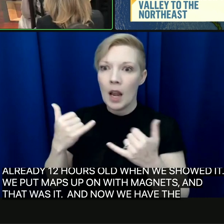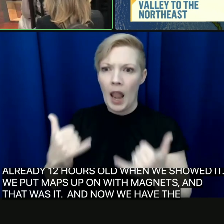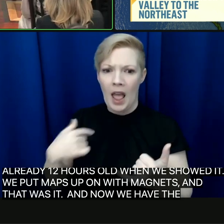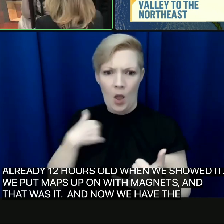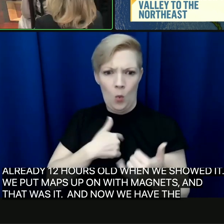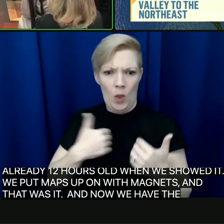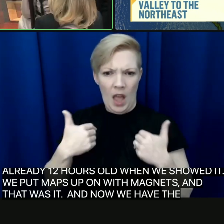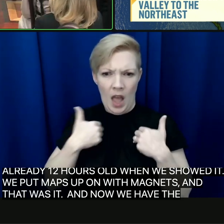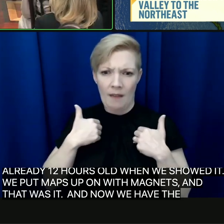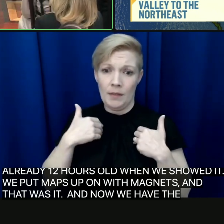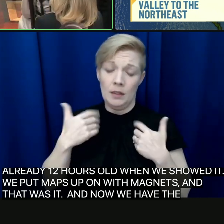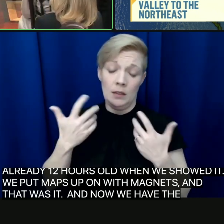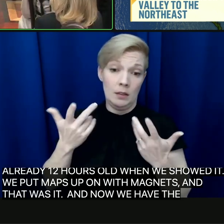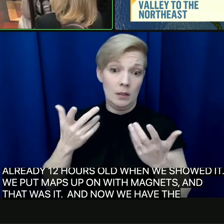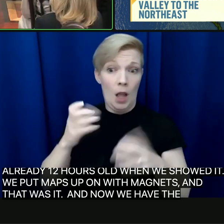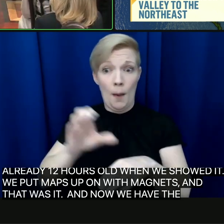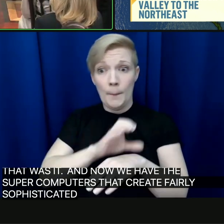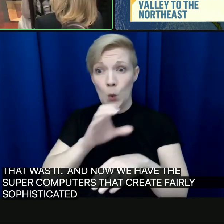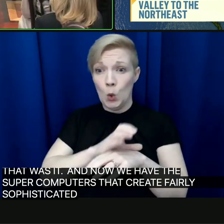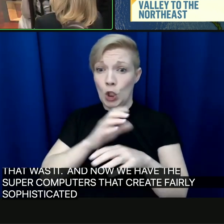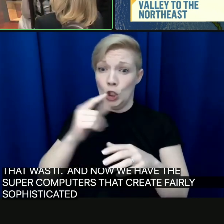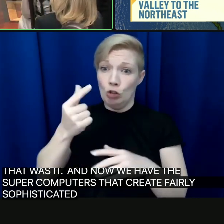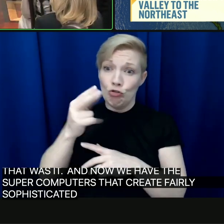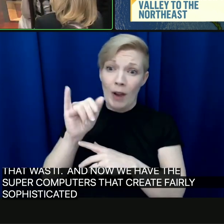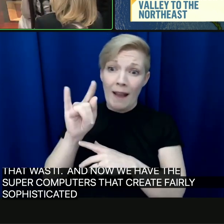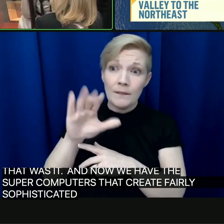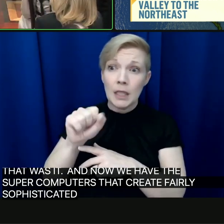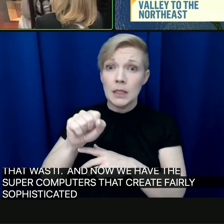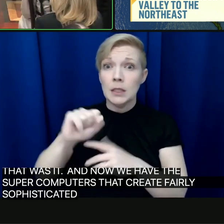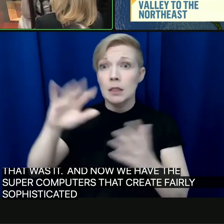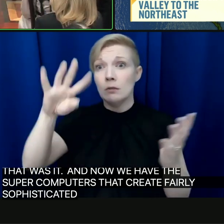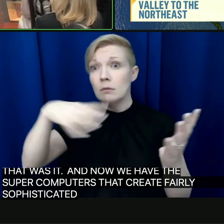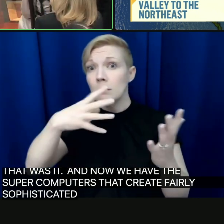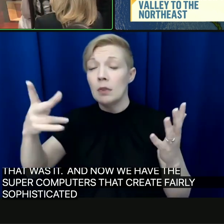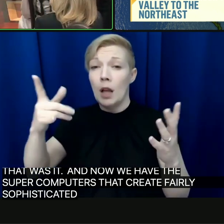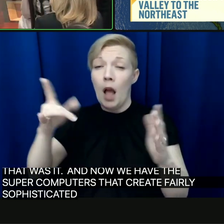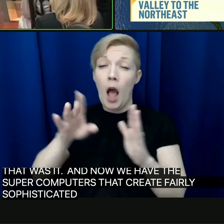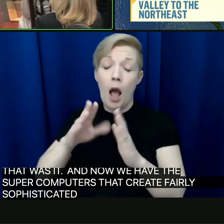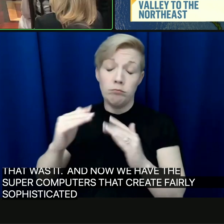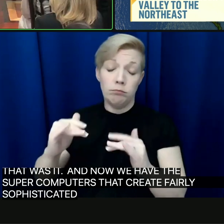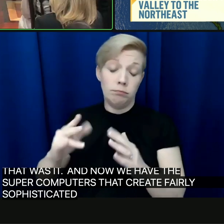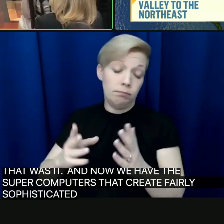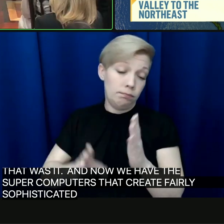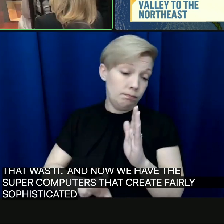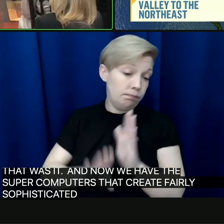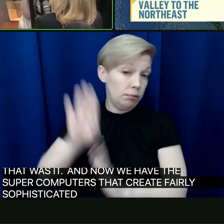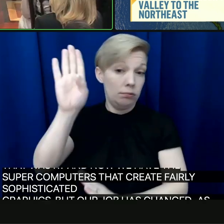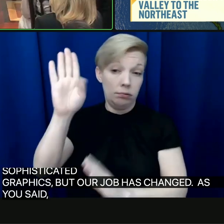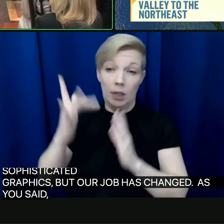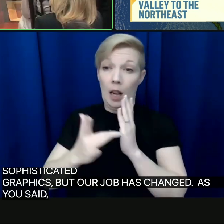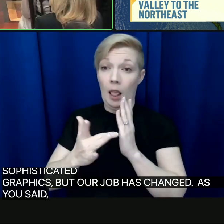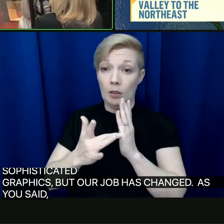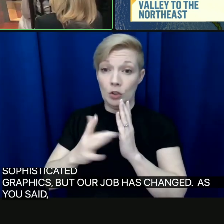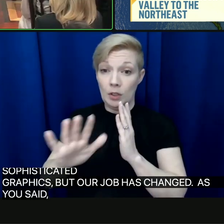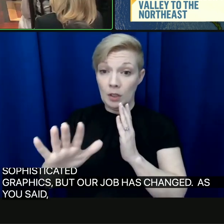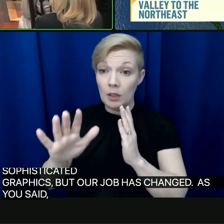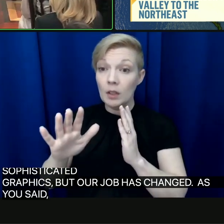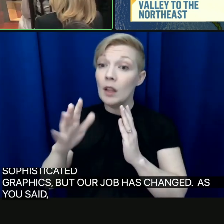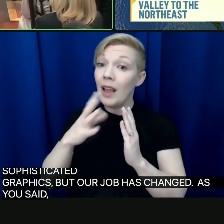But our job, as has changed, is, as you said, I mean, we looked out as far as five days ahead that what's the big deal.